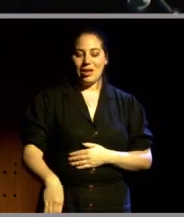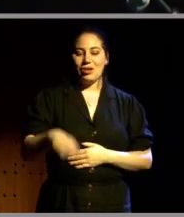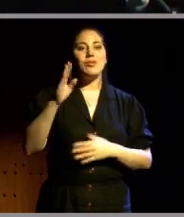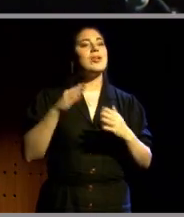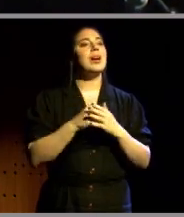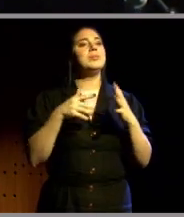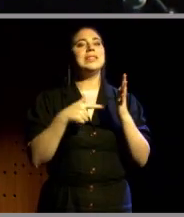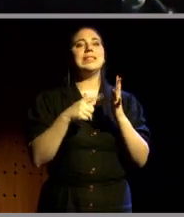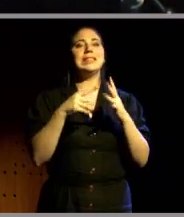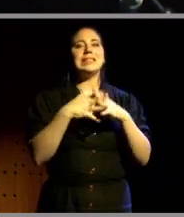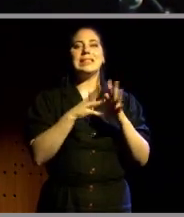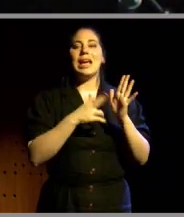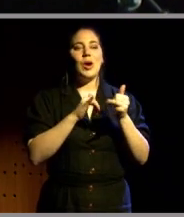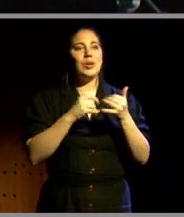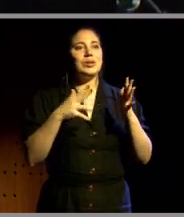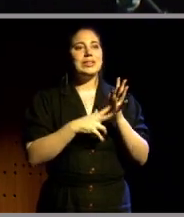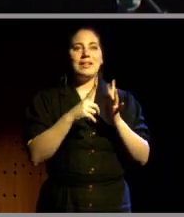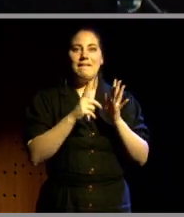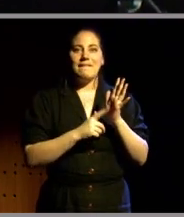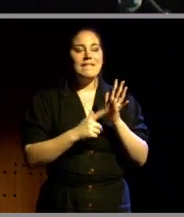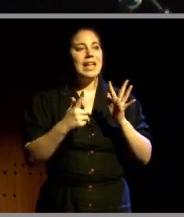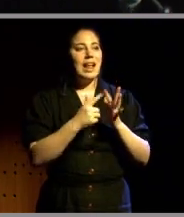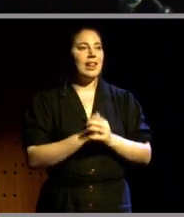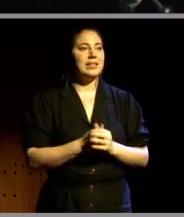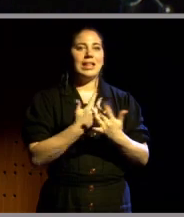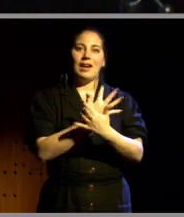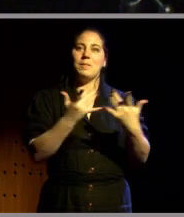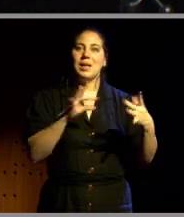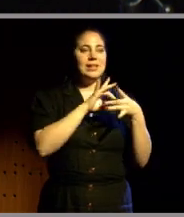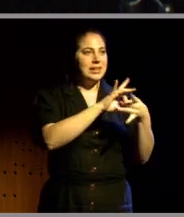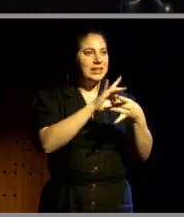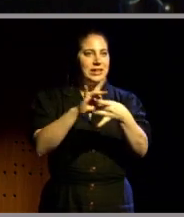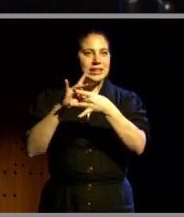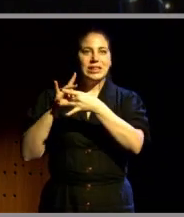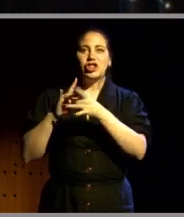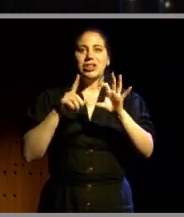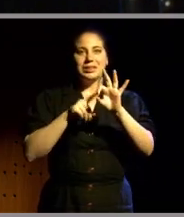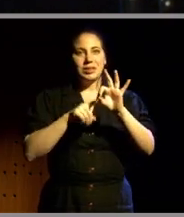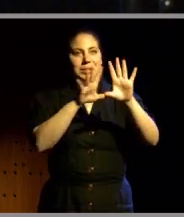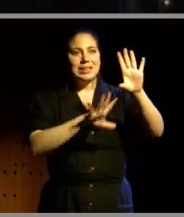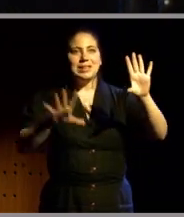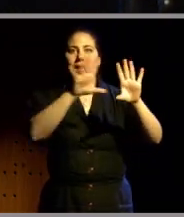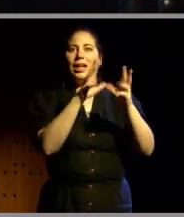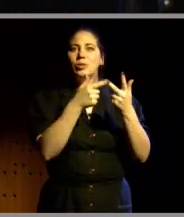and I've got connections on my grandmother's side through Hopevale and also through the missions that were up there with Palm Island,